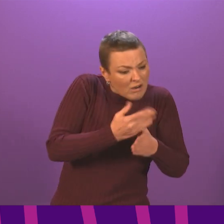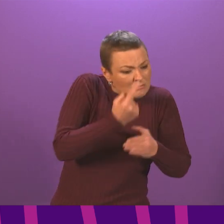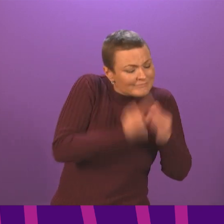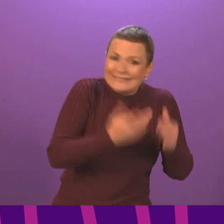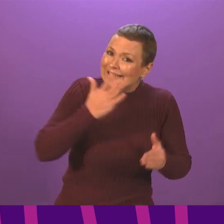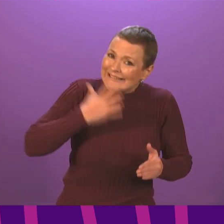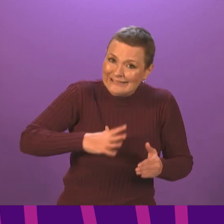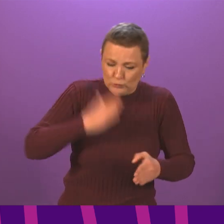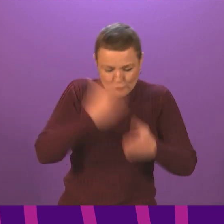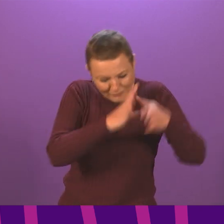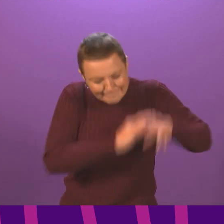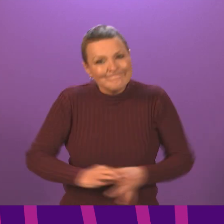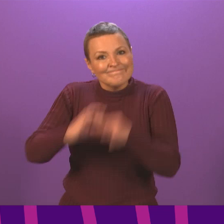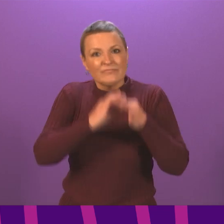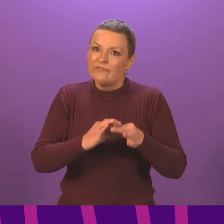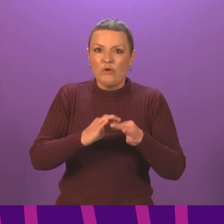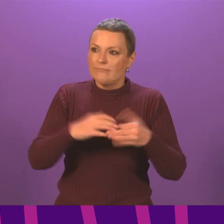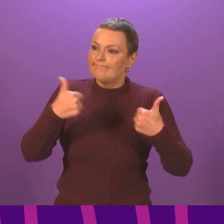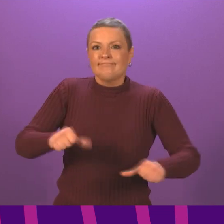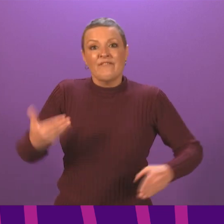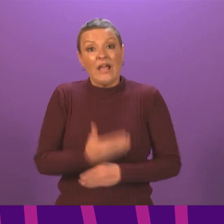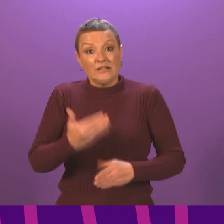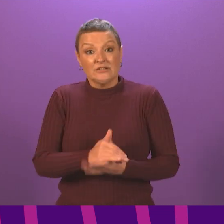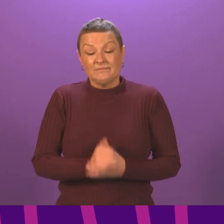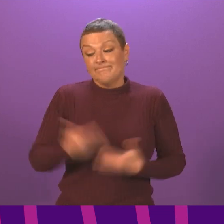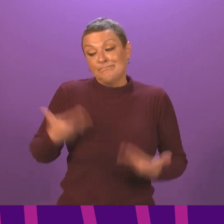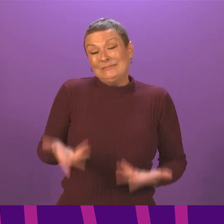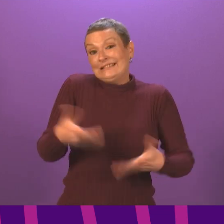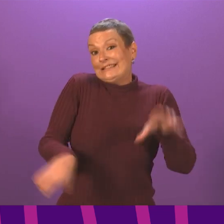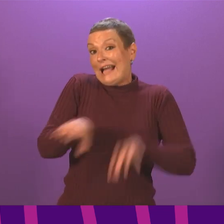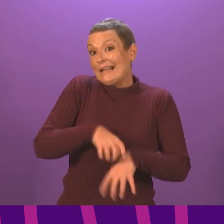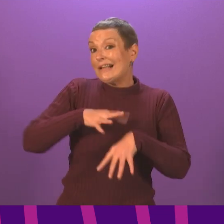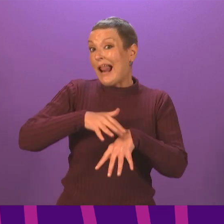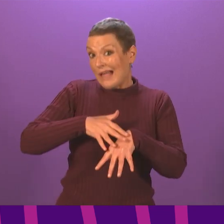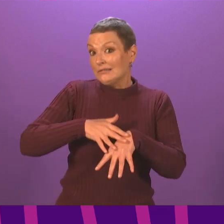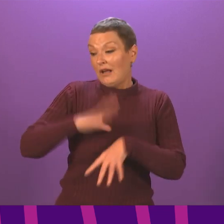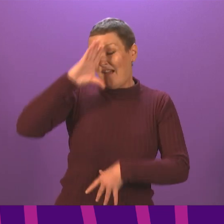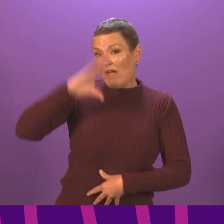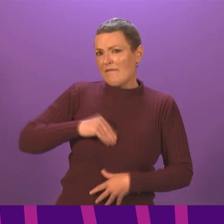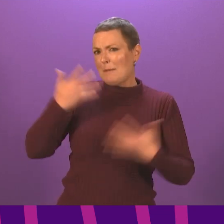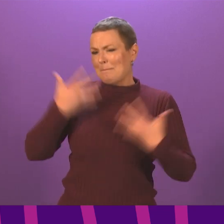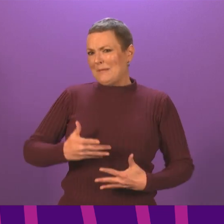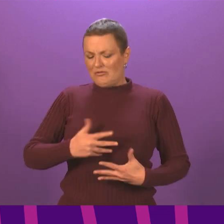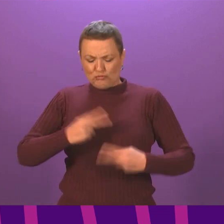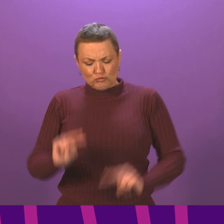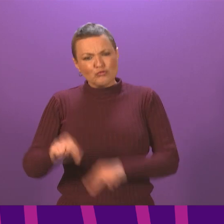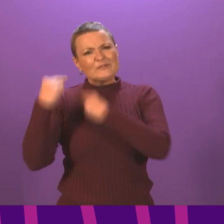work together. Our senior clinical and scientific advisers recently reviewed our testing strategy